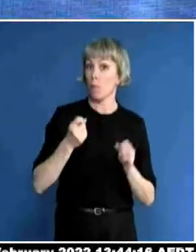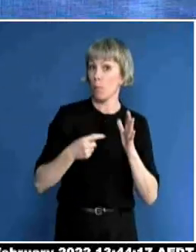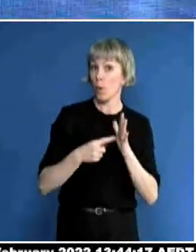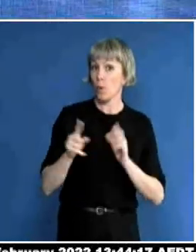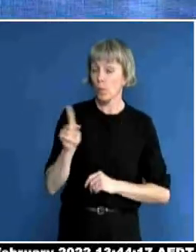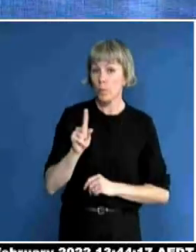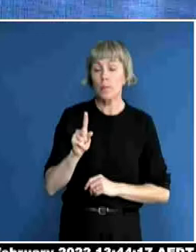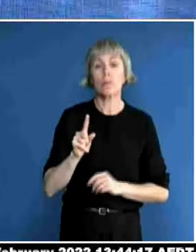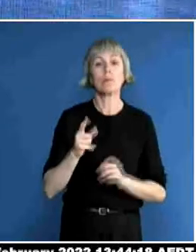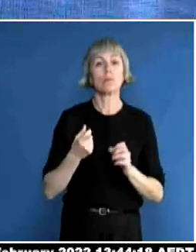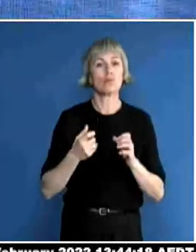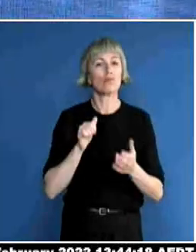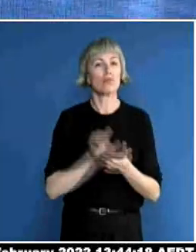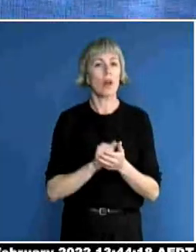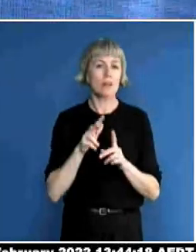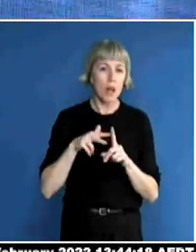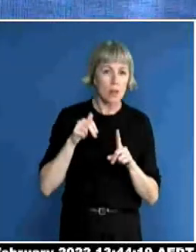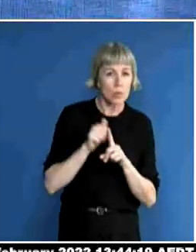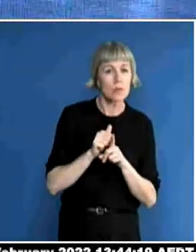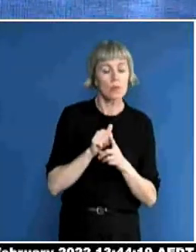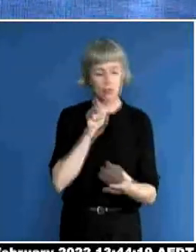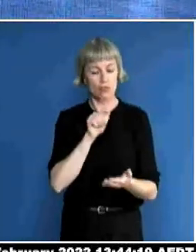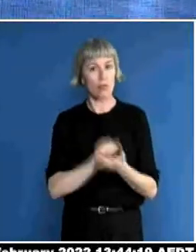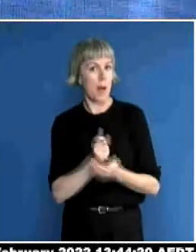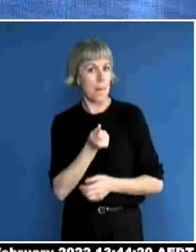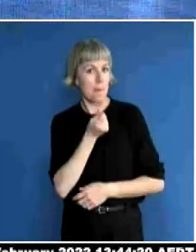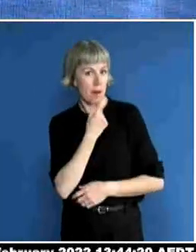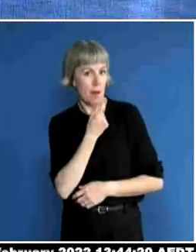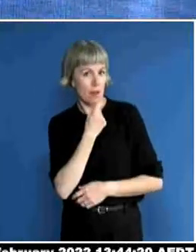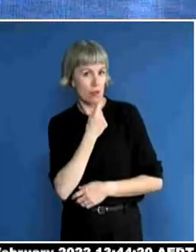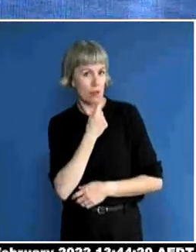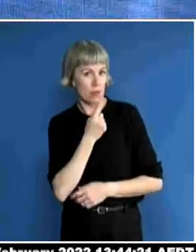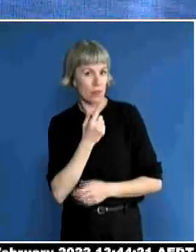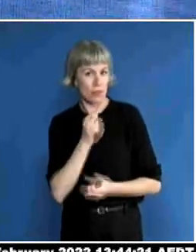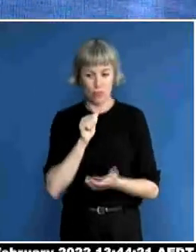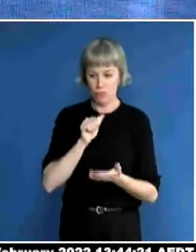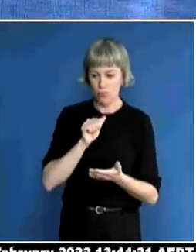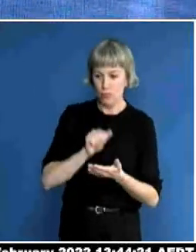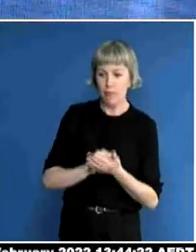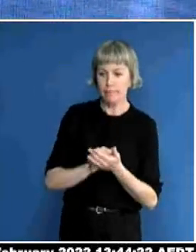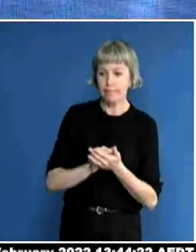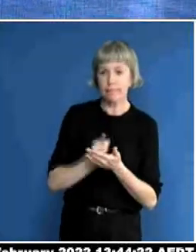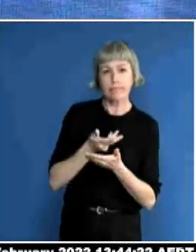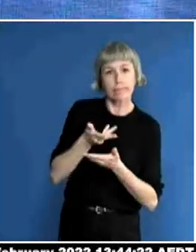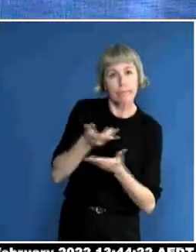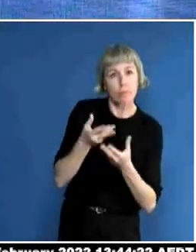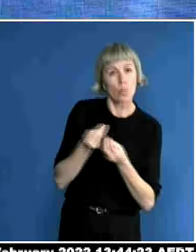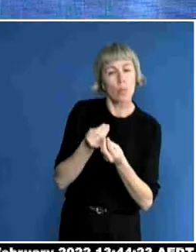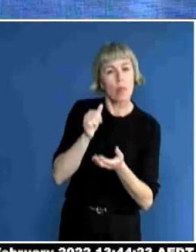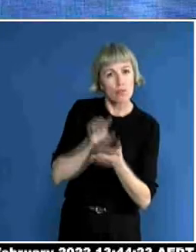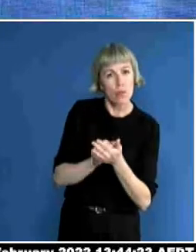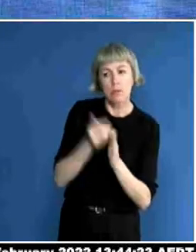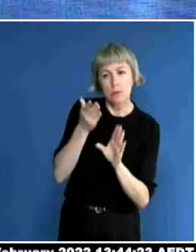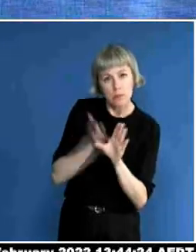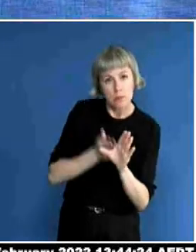medication. And as you say, you think ADHD is a talent and a gift, and you've been able